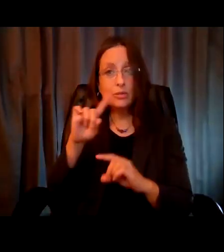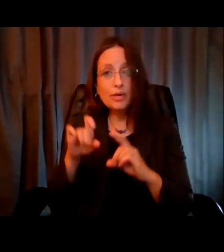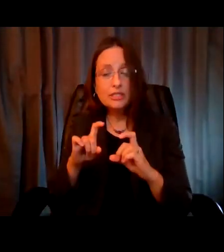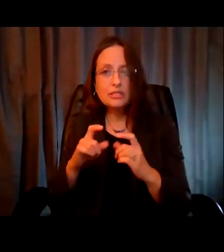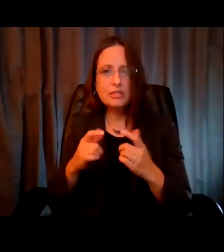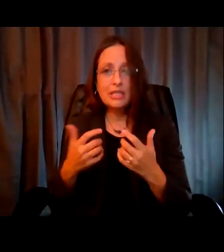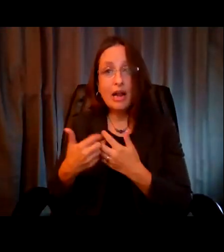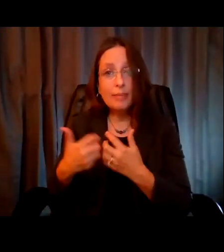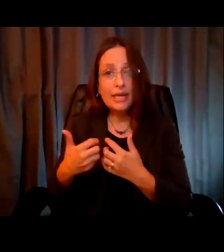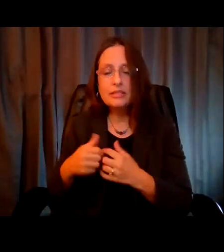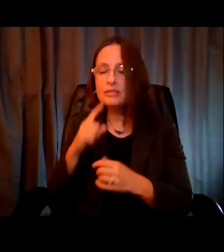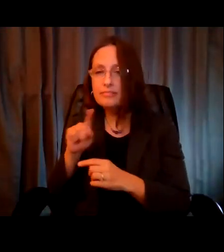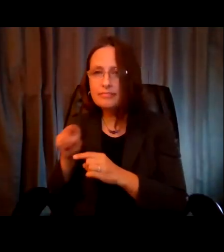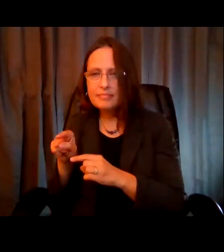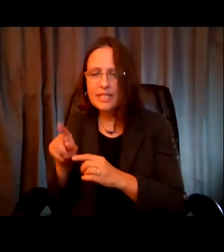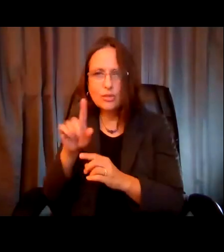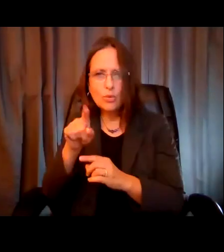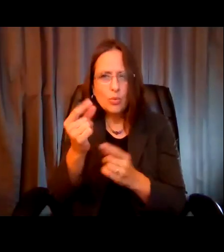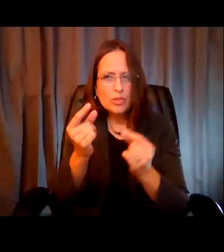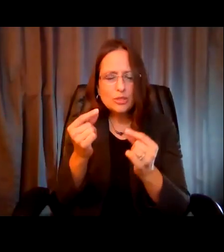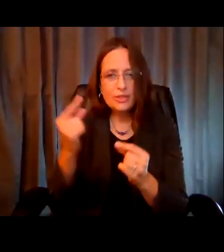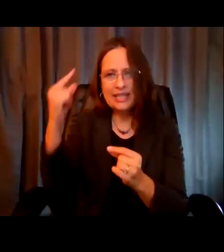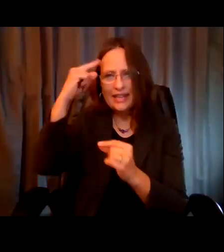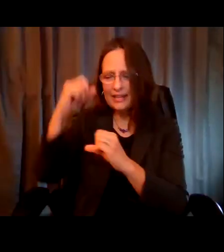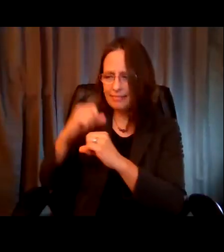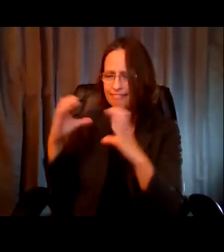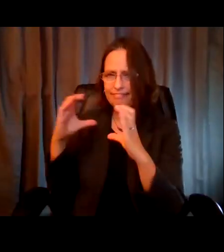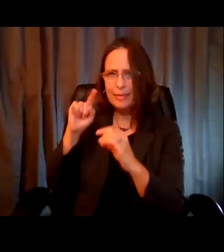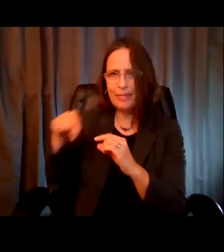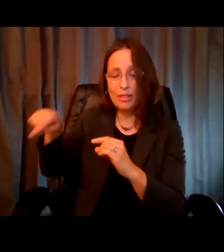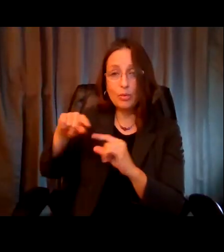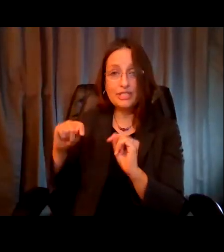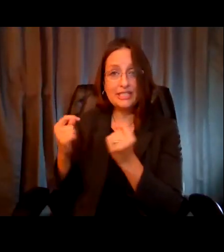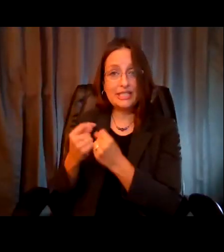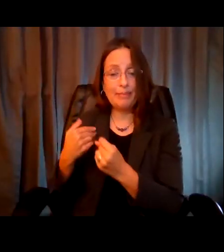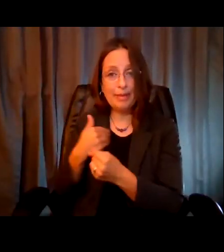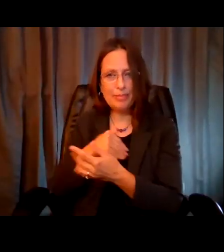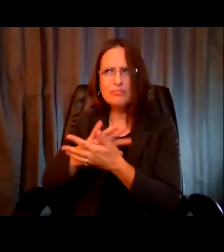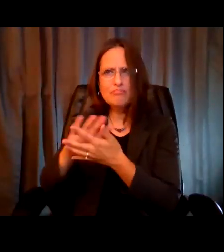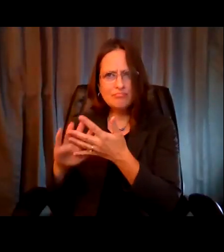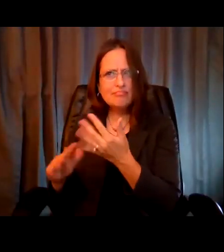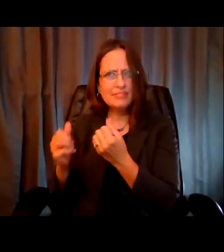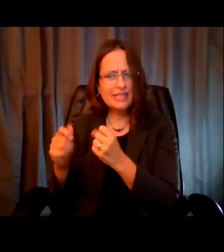You may need to ask for it. That could sound something like this. I meant to be sure